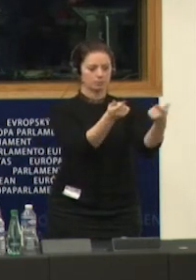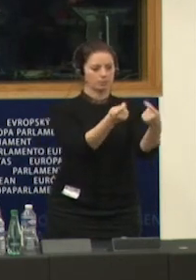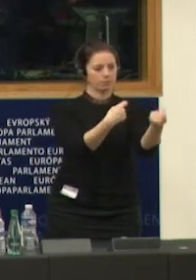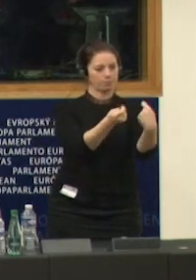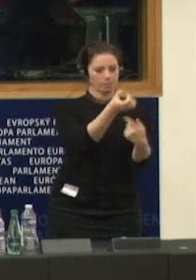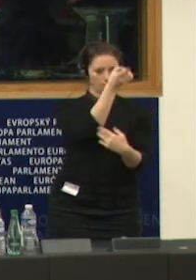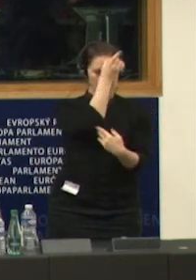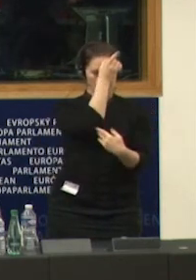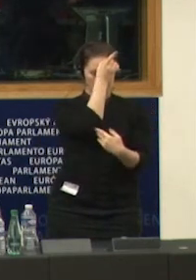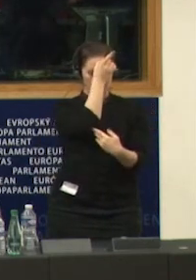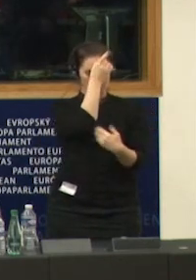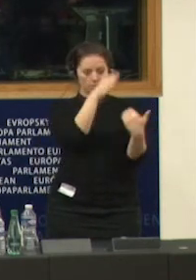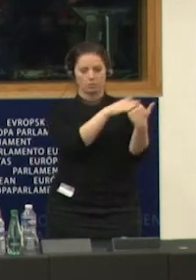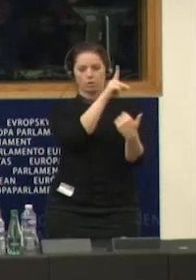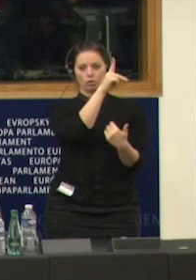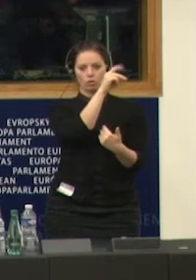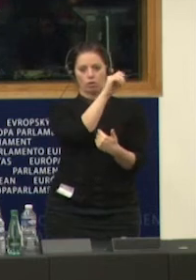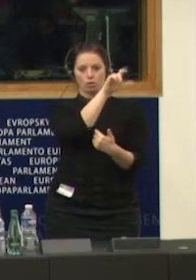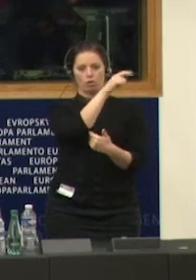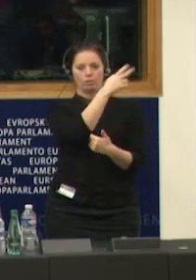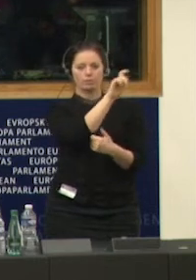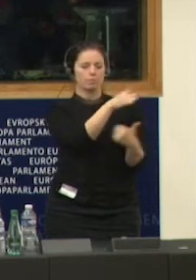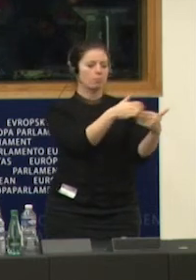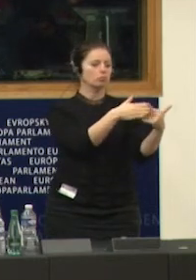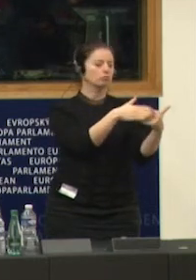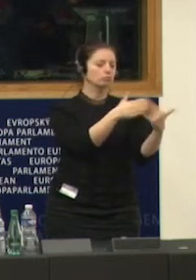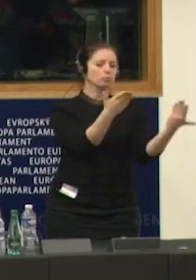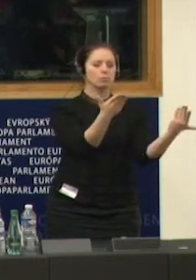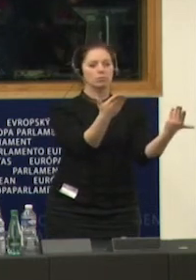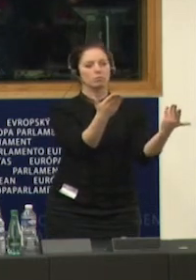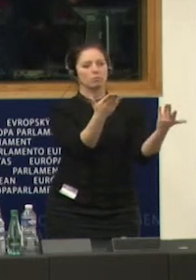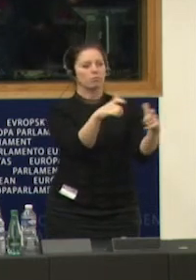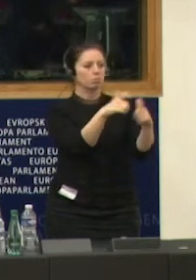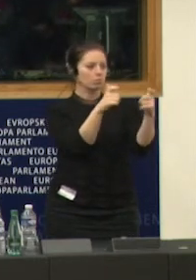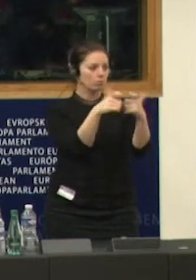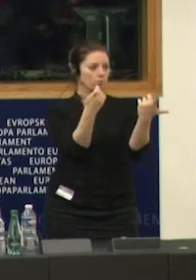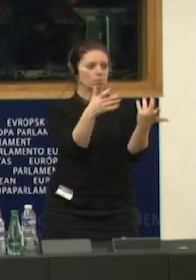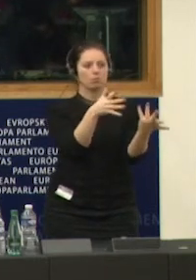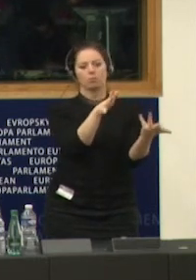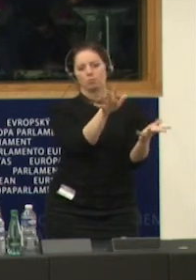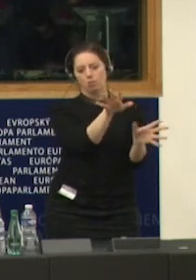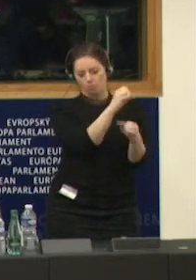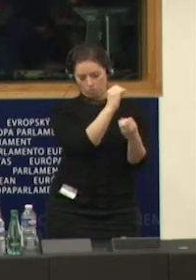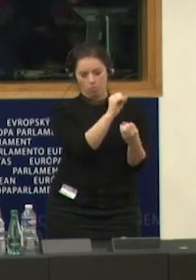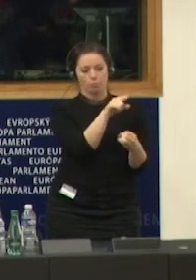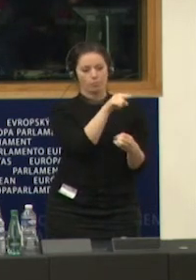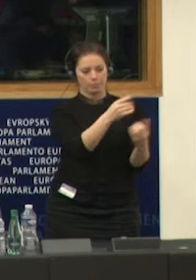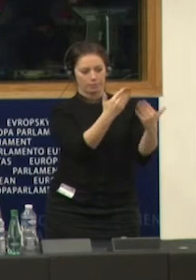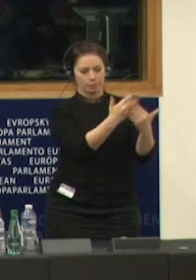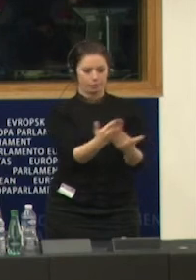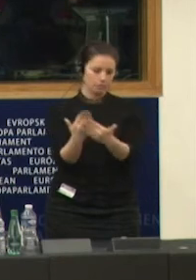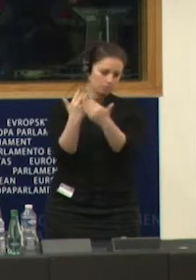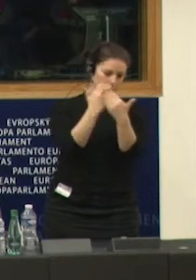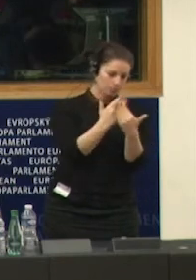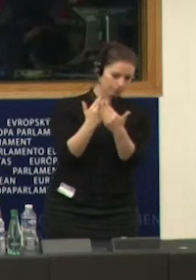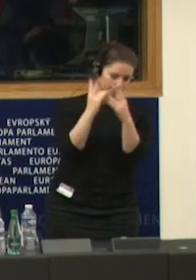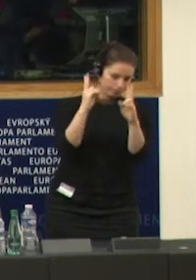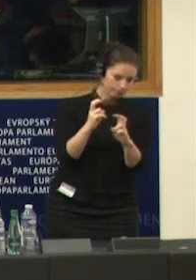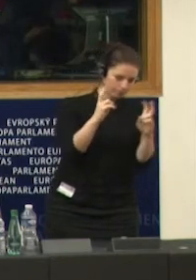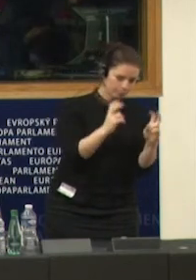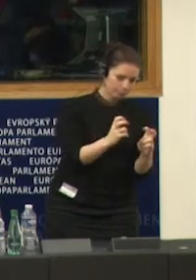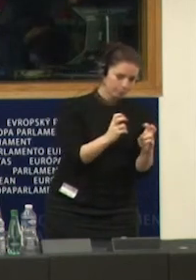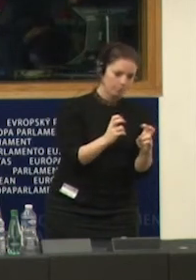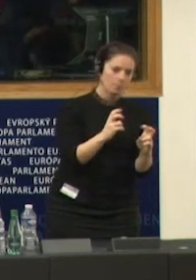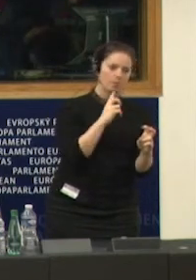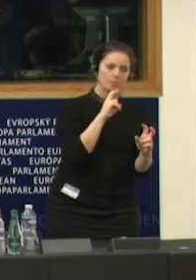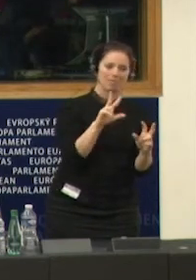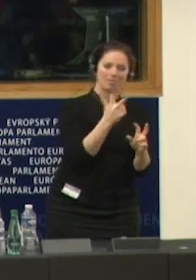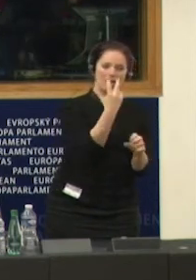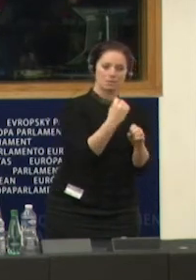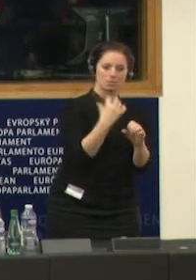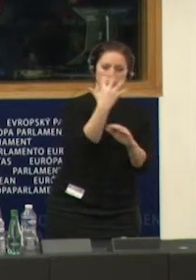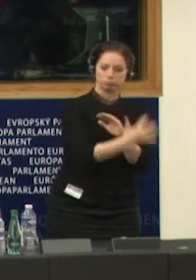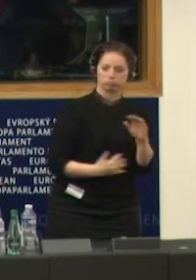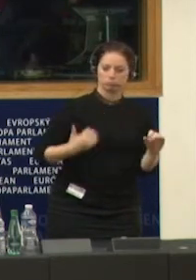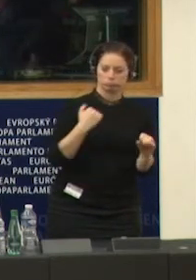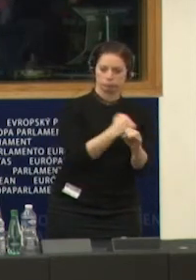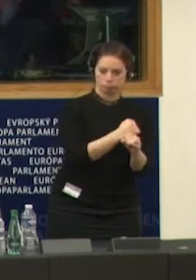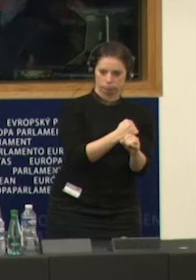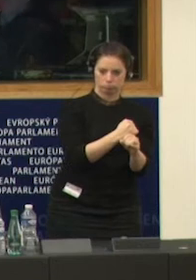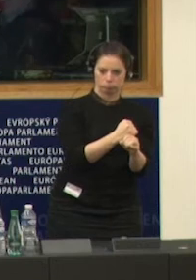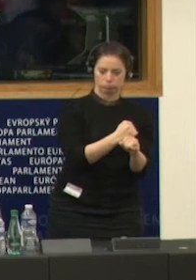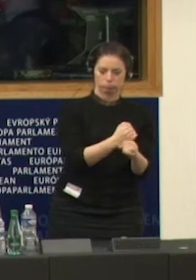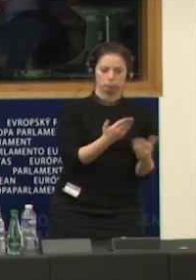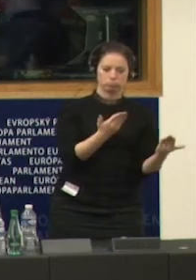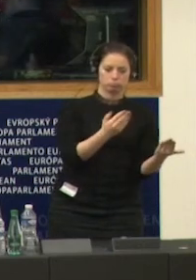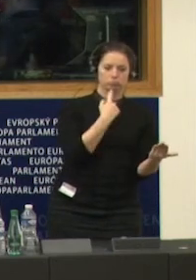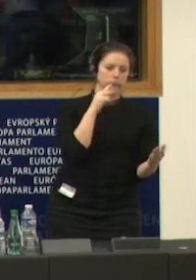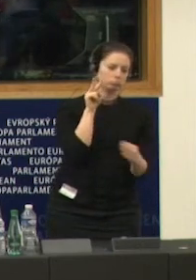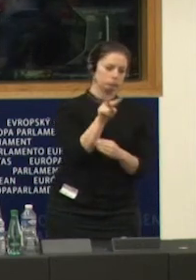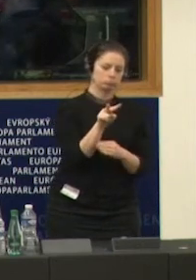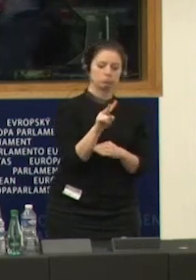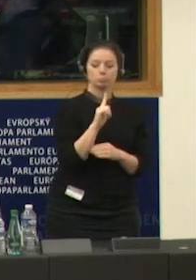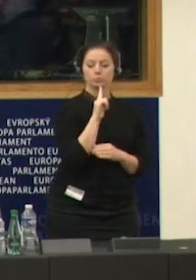In Germany, unlike in France, not sure about other countries. In Germany, between now and 2025 according to a major study,